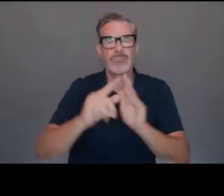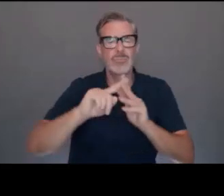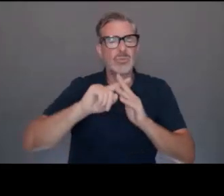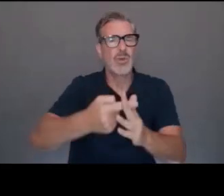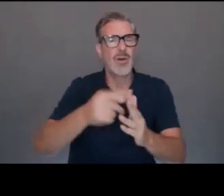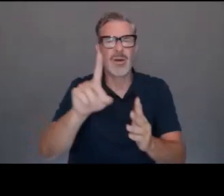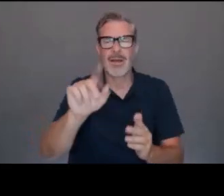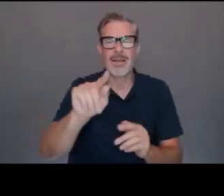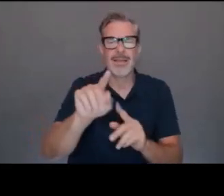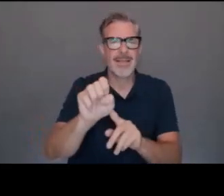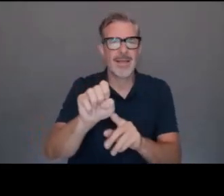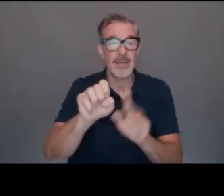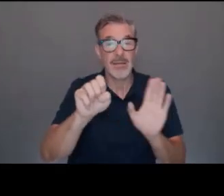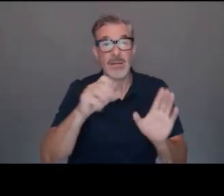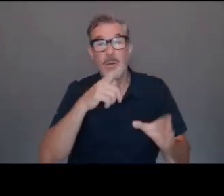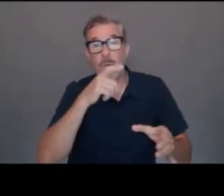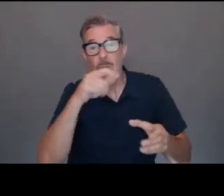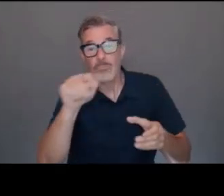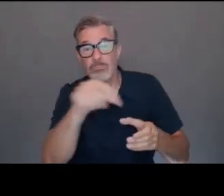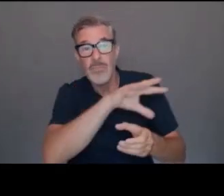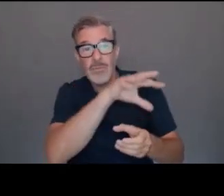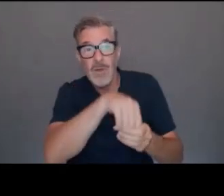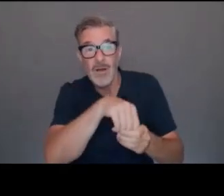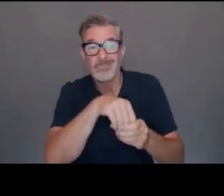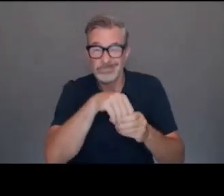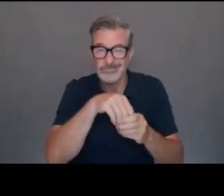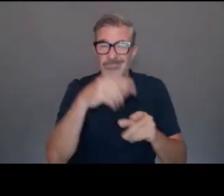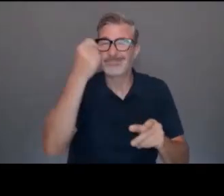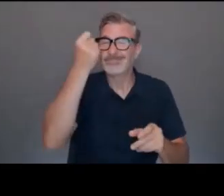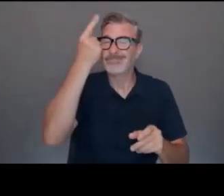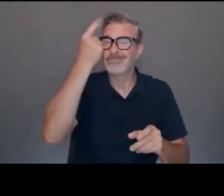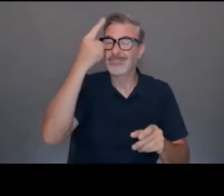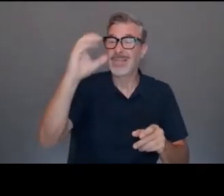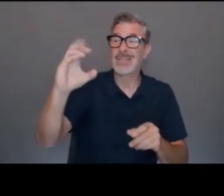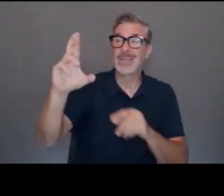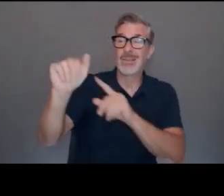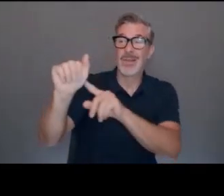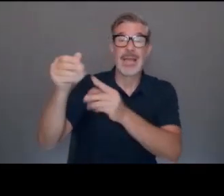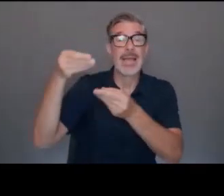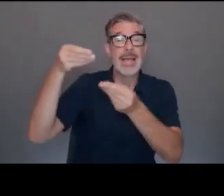that according to Canada Revenue Agency, expenses incurred in the year immediately